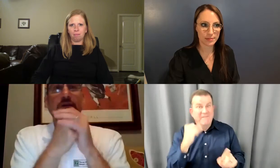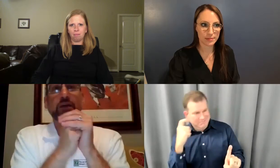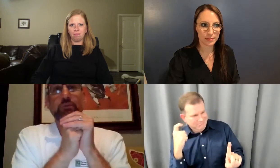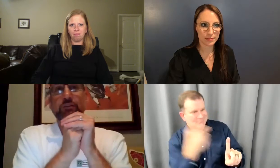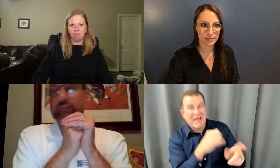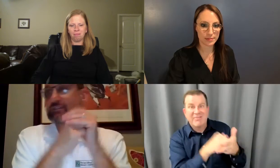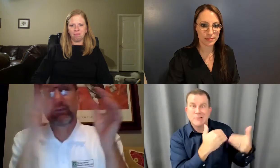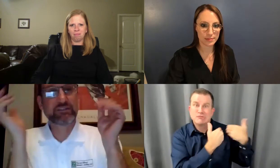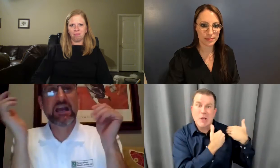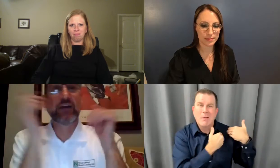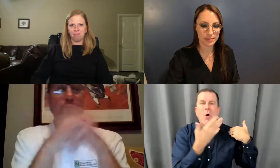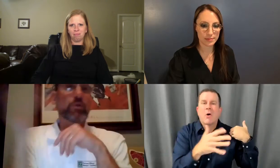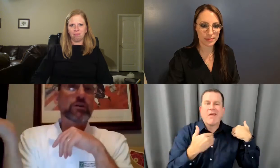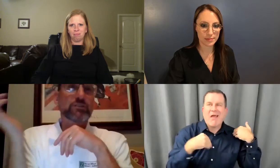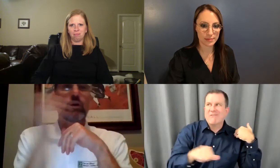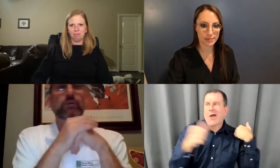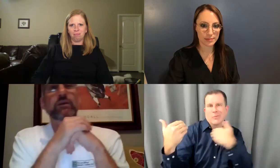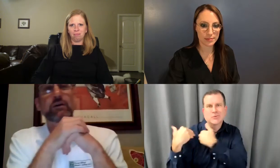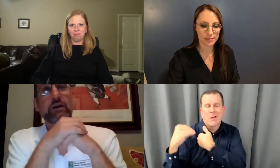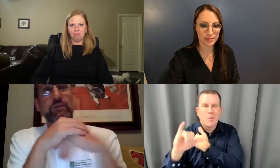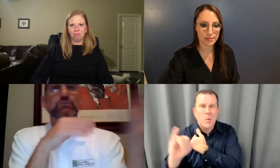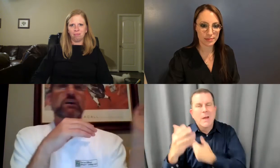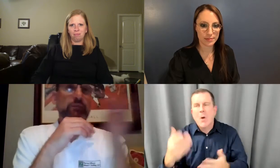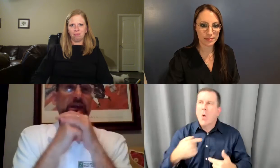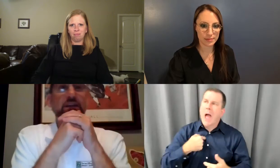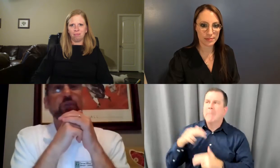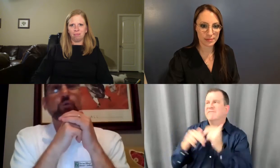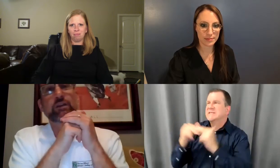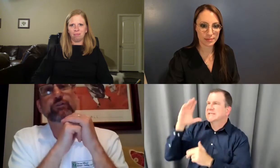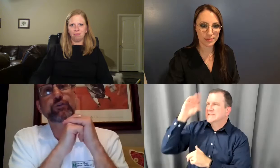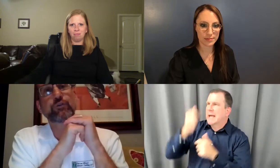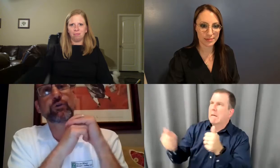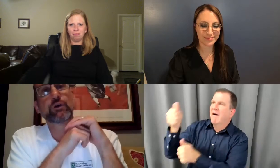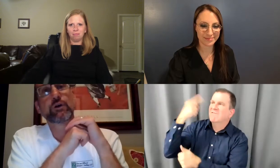He might be the facilities guy for the parks department and they just make them the ADA coordinator too.